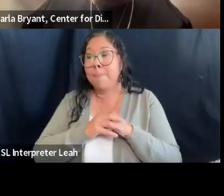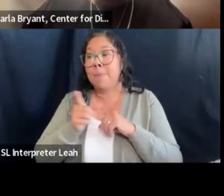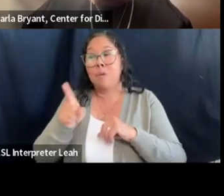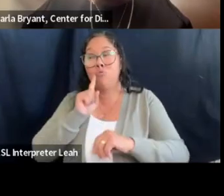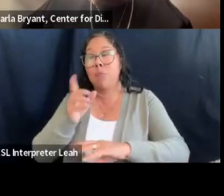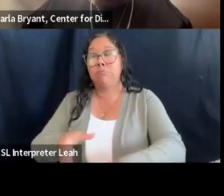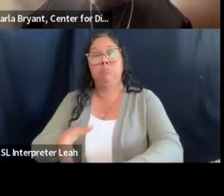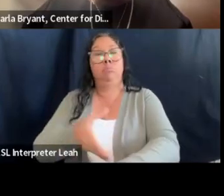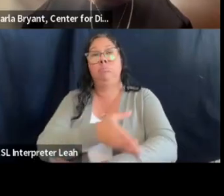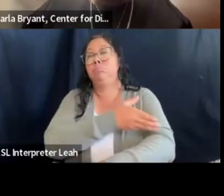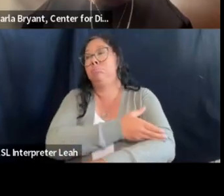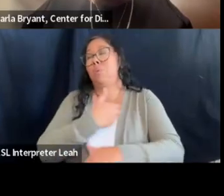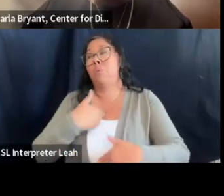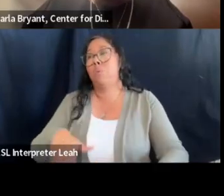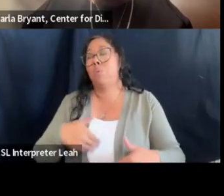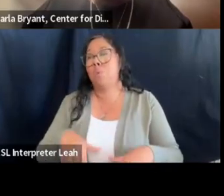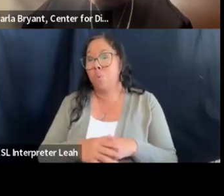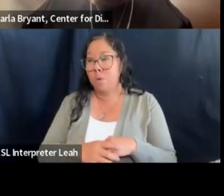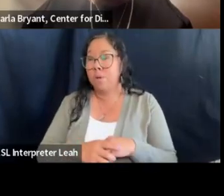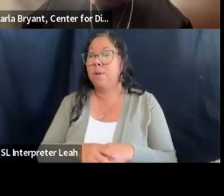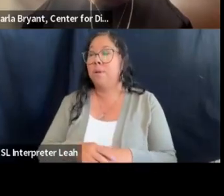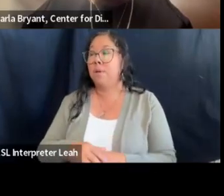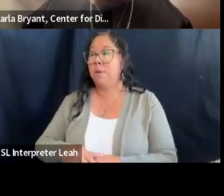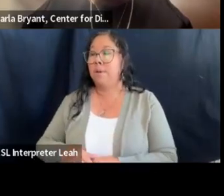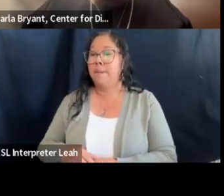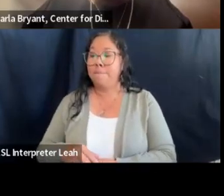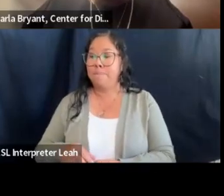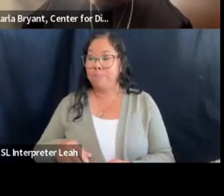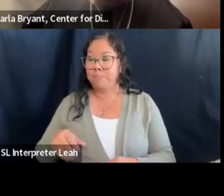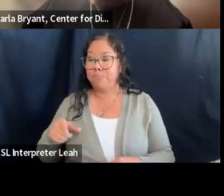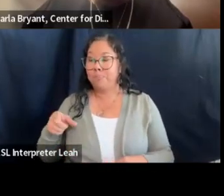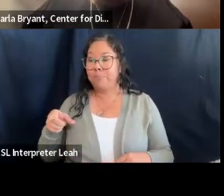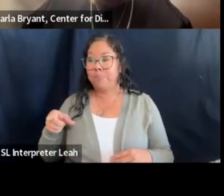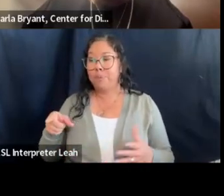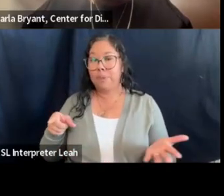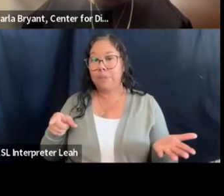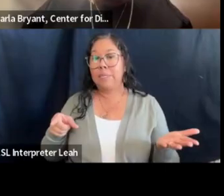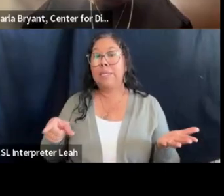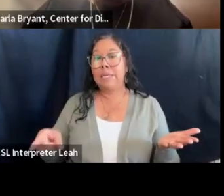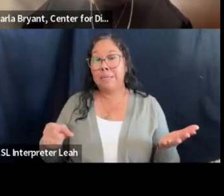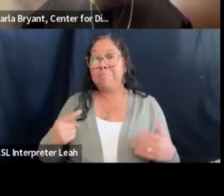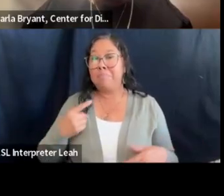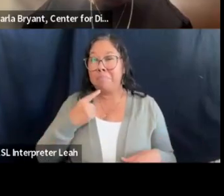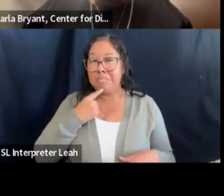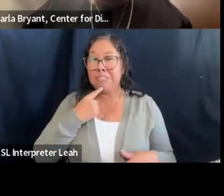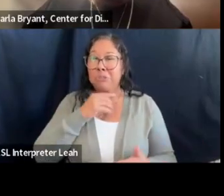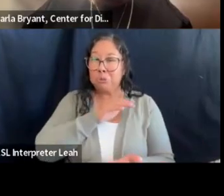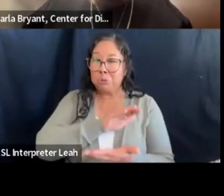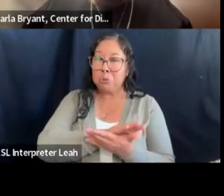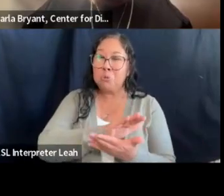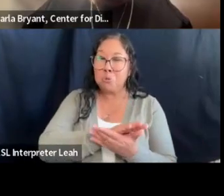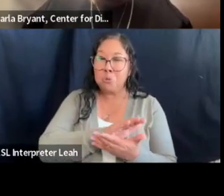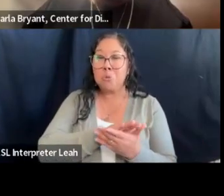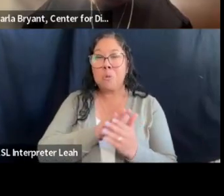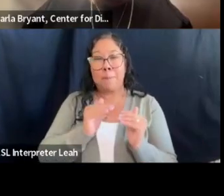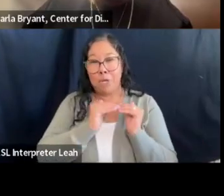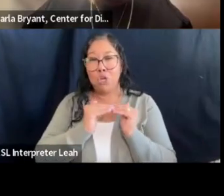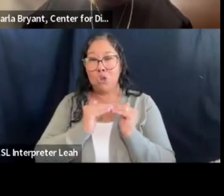all around. Um he did miss his school and his peers during those last two years. And it seems